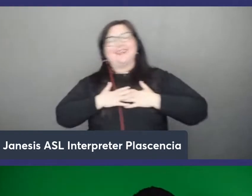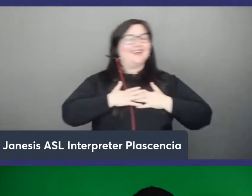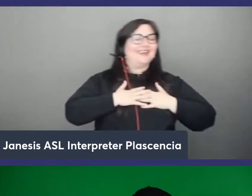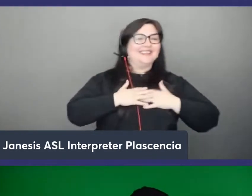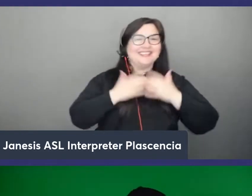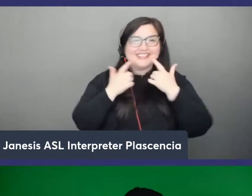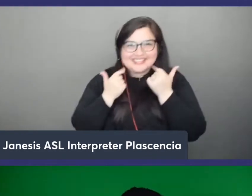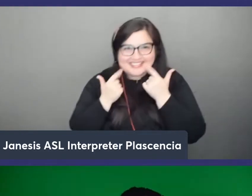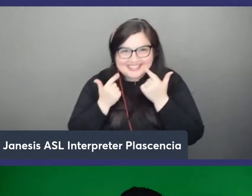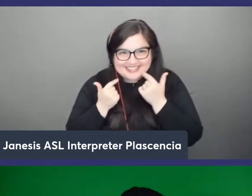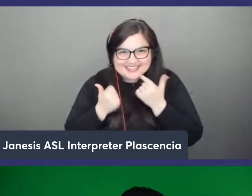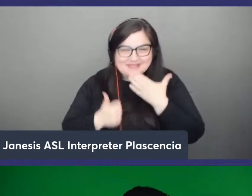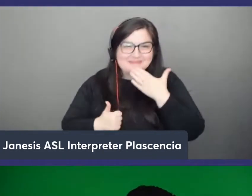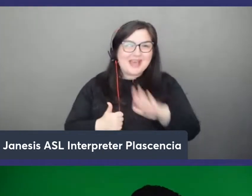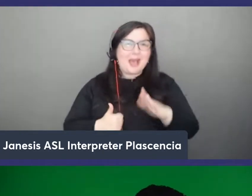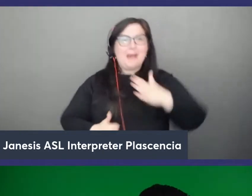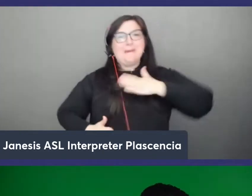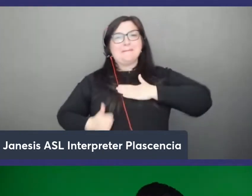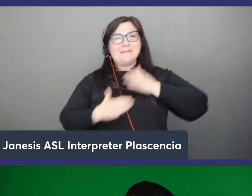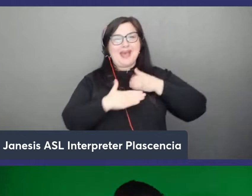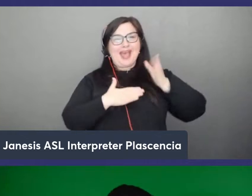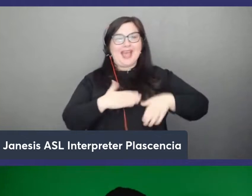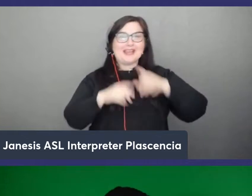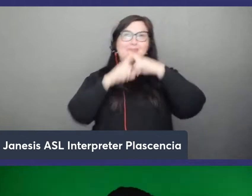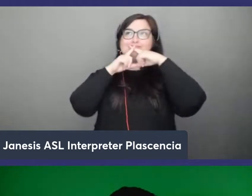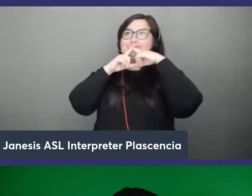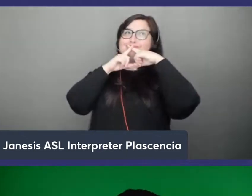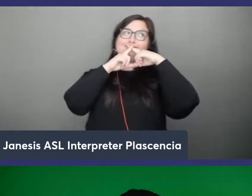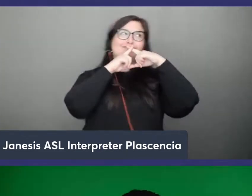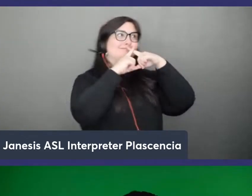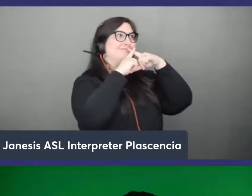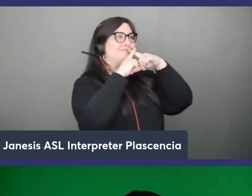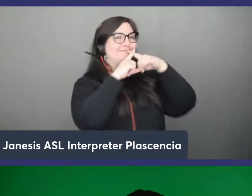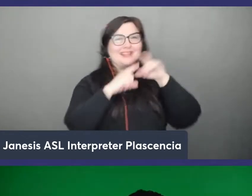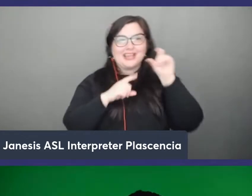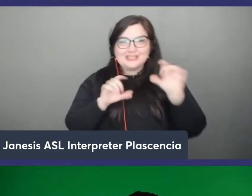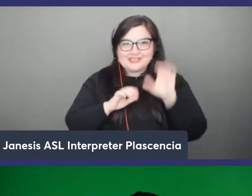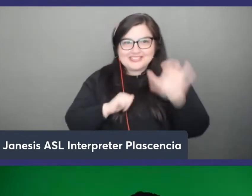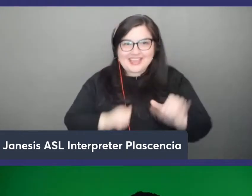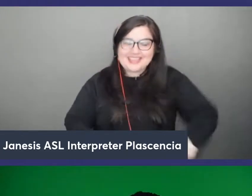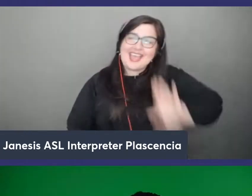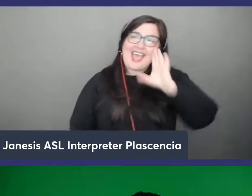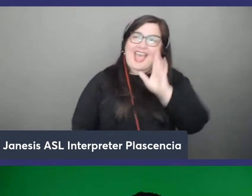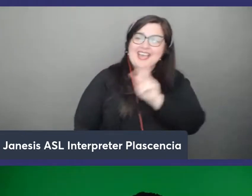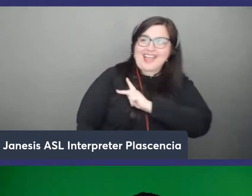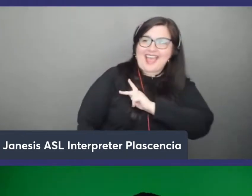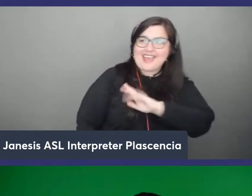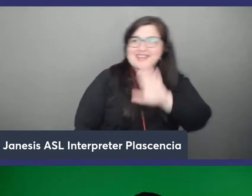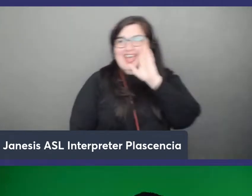I was on mute on my end. I couldn't unmute, I should have done that. Hi Kyle, hi, Brian, how are you guys doing?